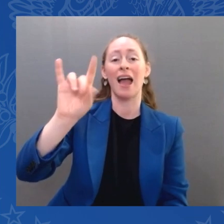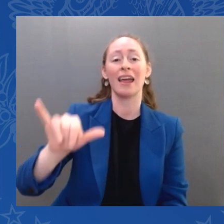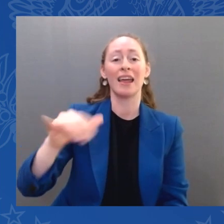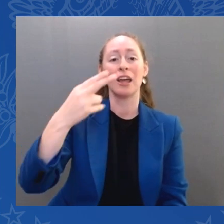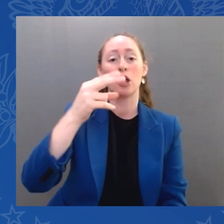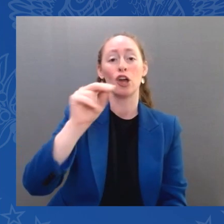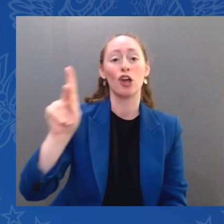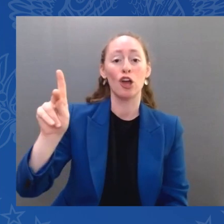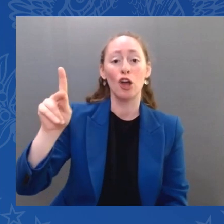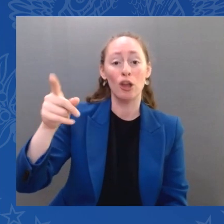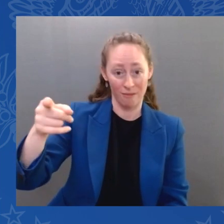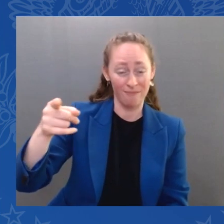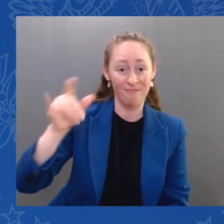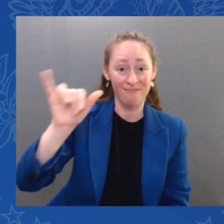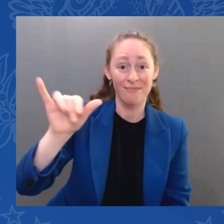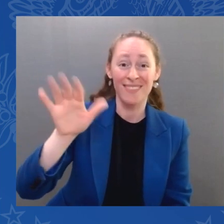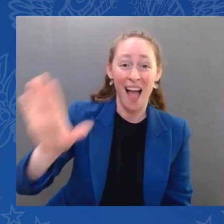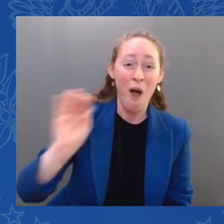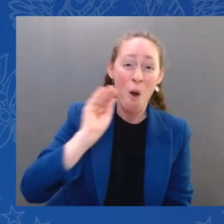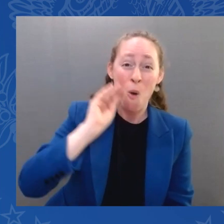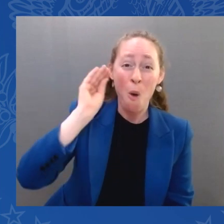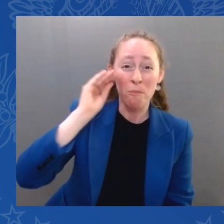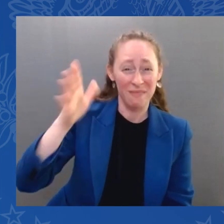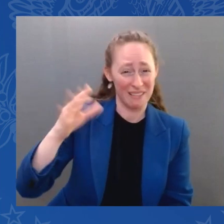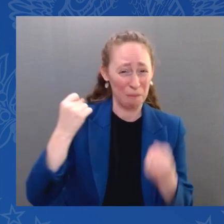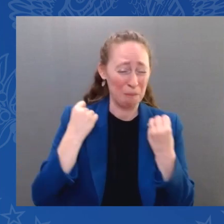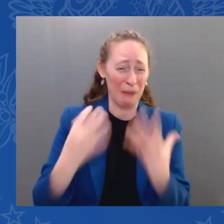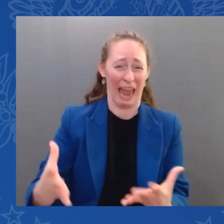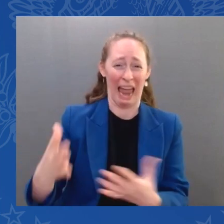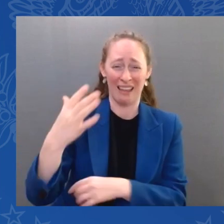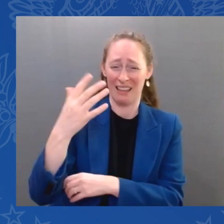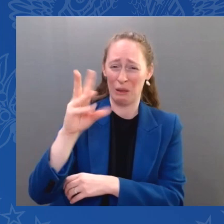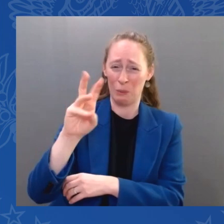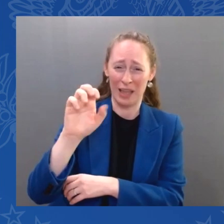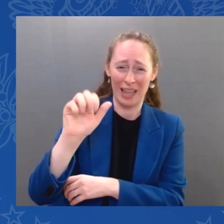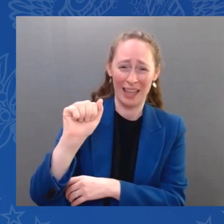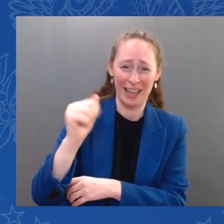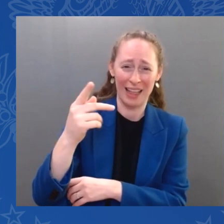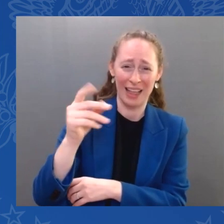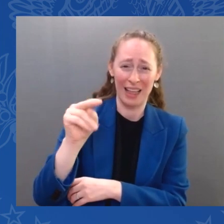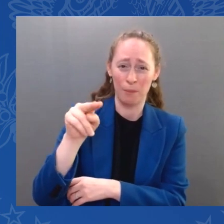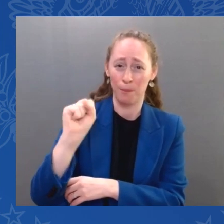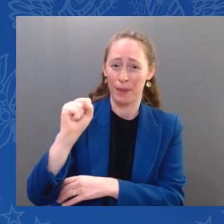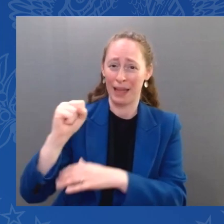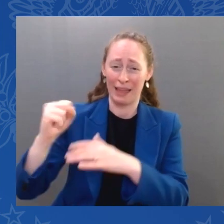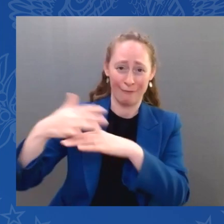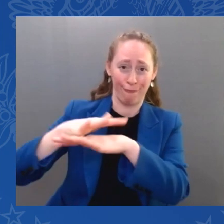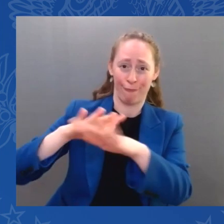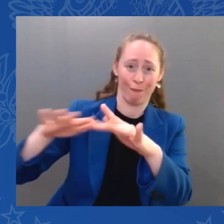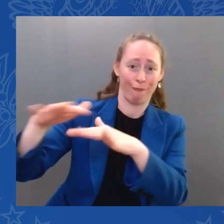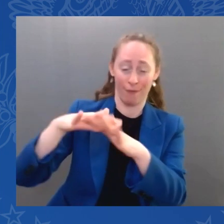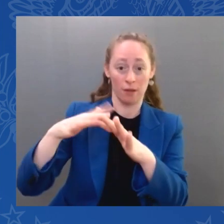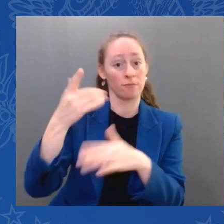weapons he used to kill his mother and then murder 26 people, including 20 innocent first graders.